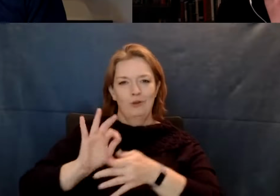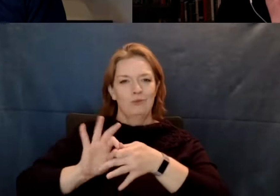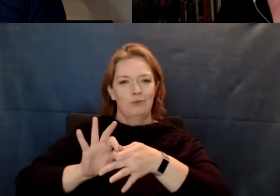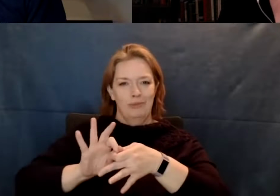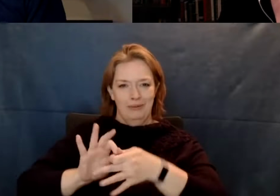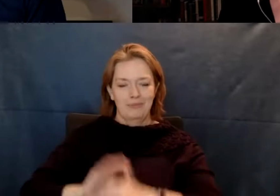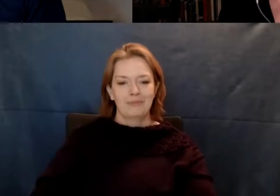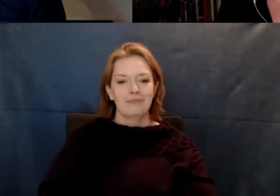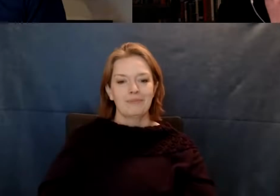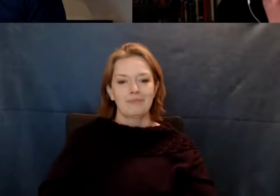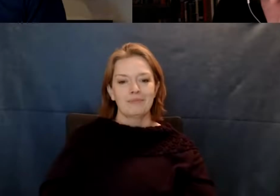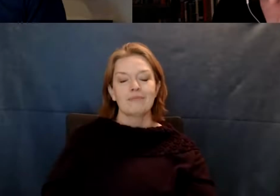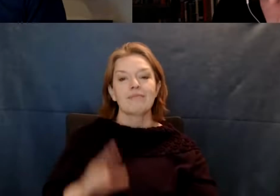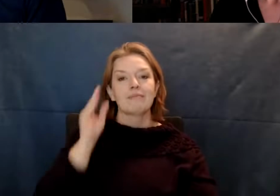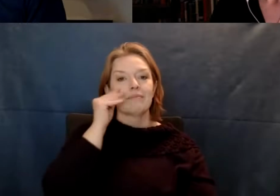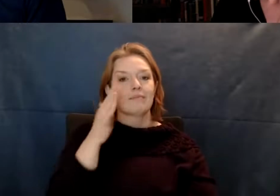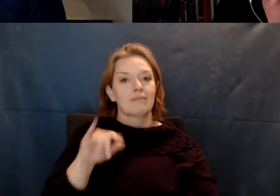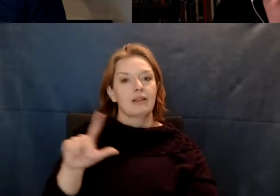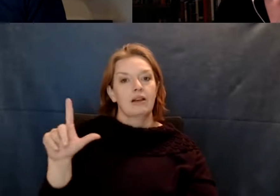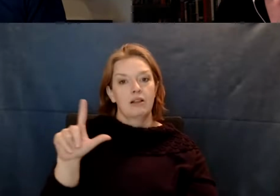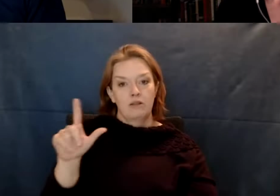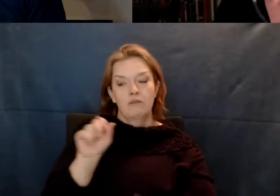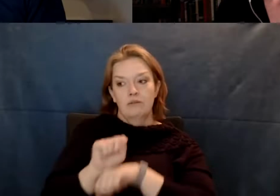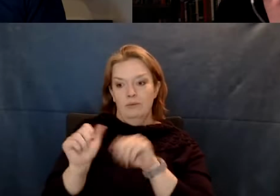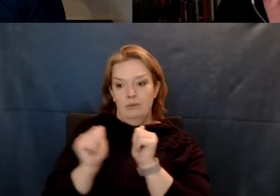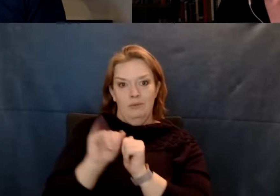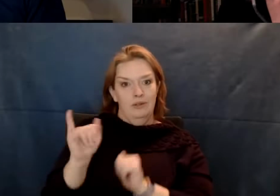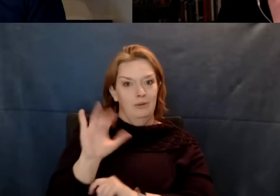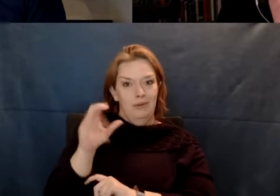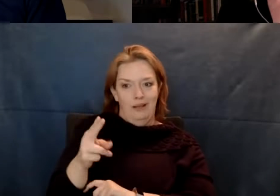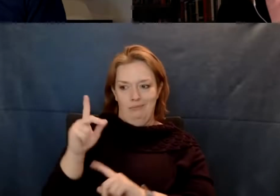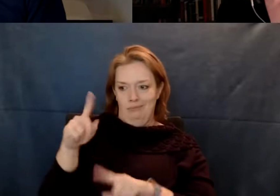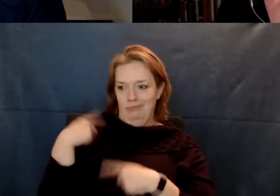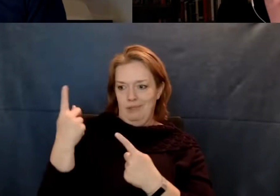So LaVona has worked with us since basically we opened the James Castle House in 2018,